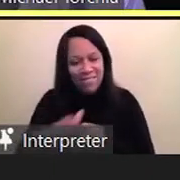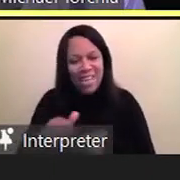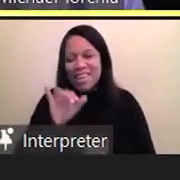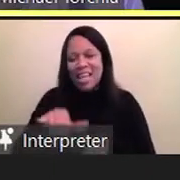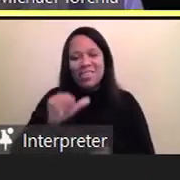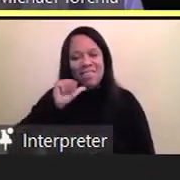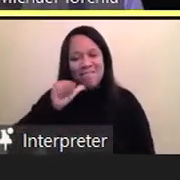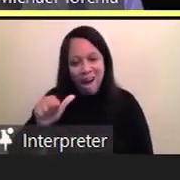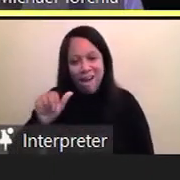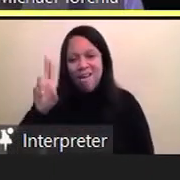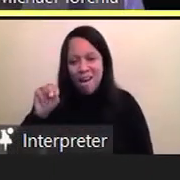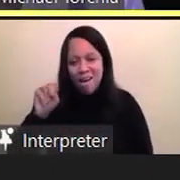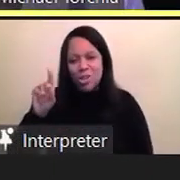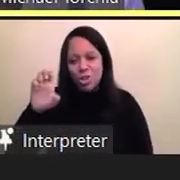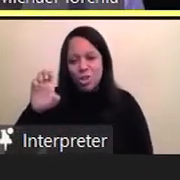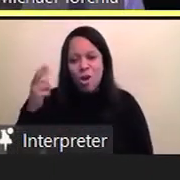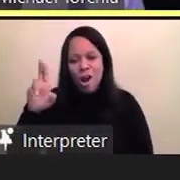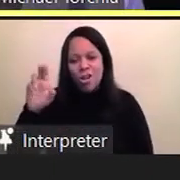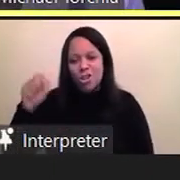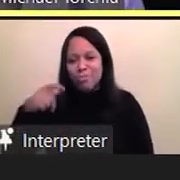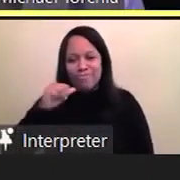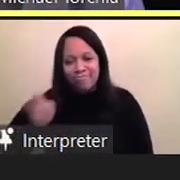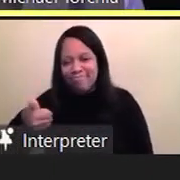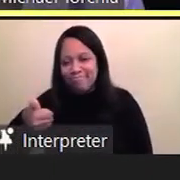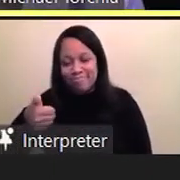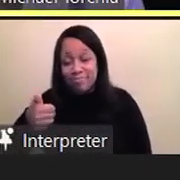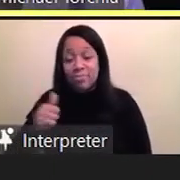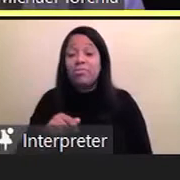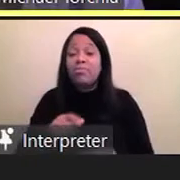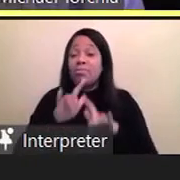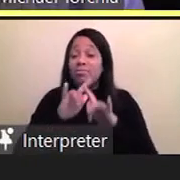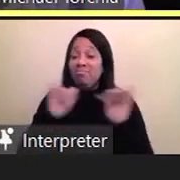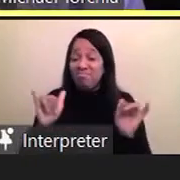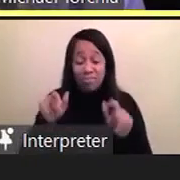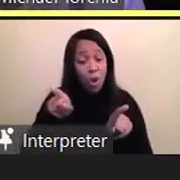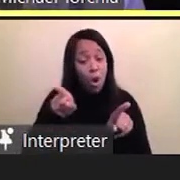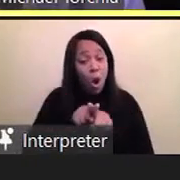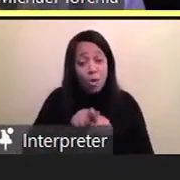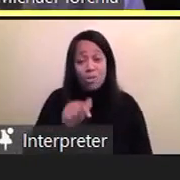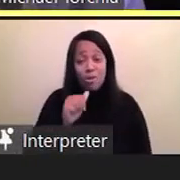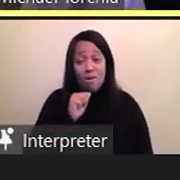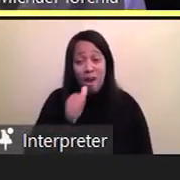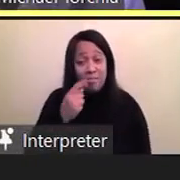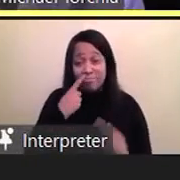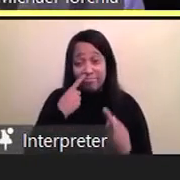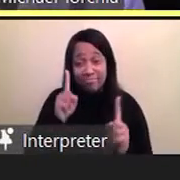It's also not an undue hardship to say to an employee, that's not in our policy.